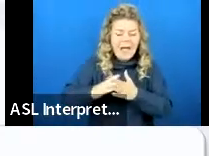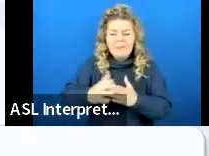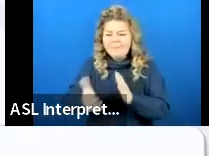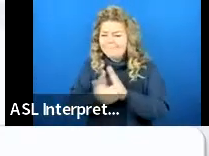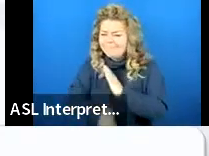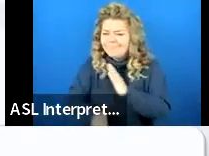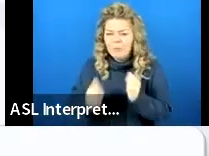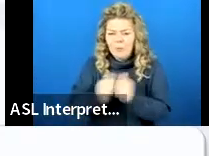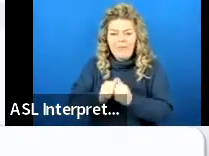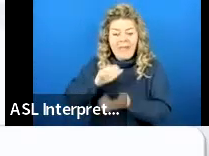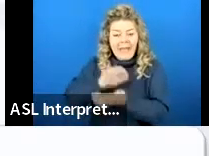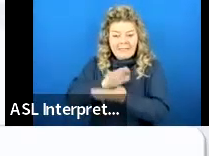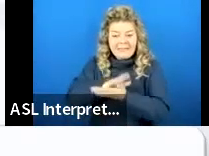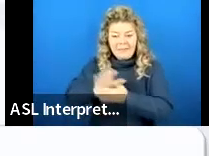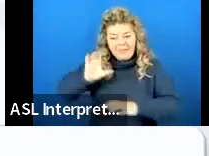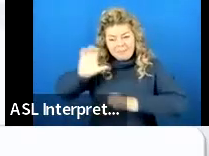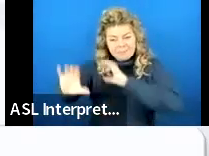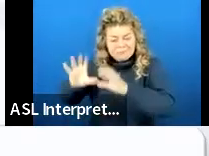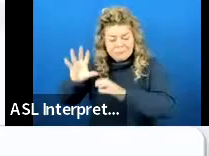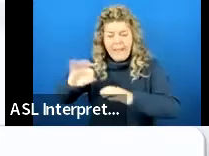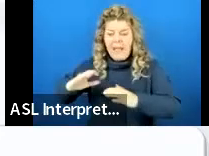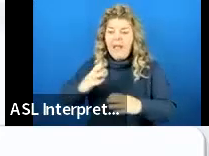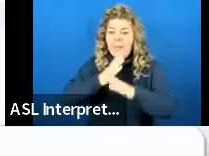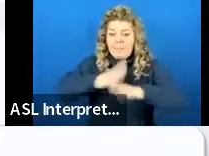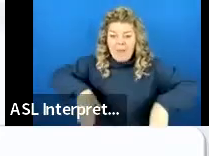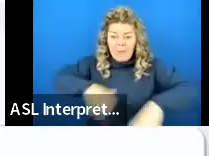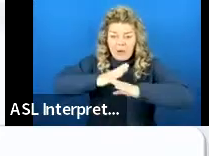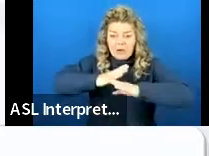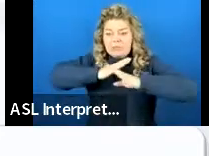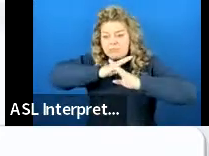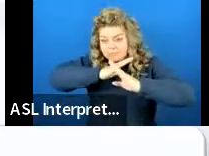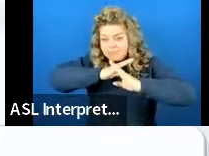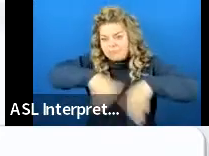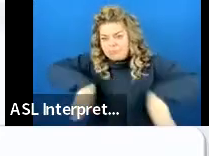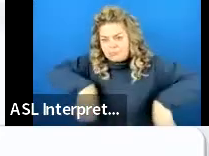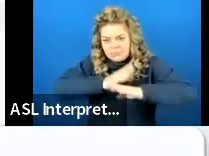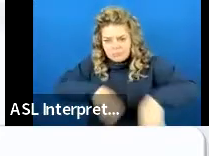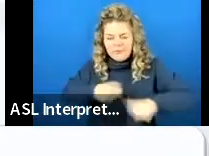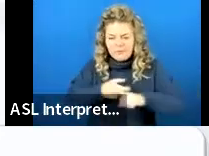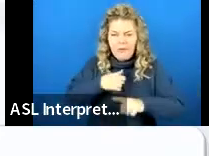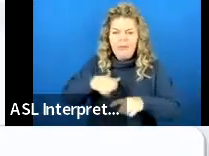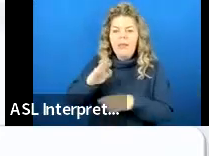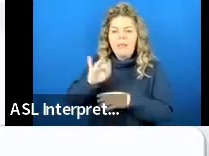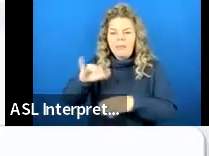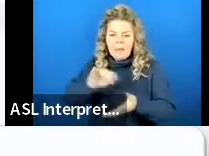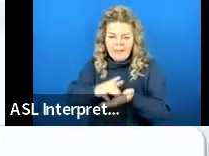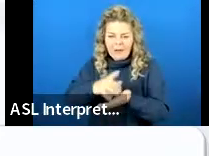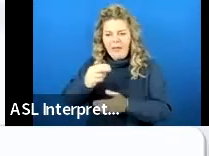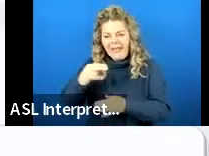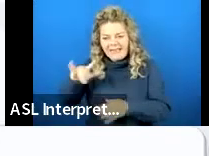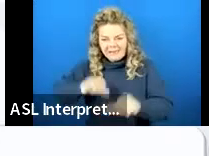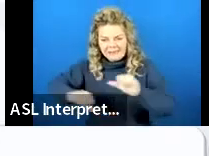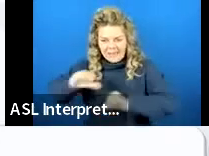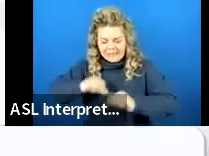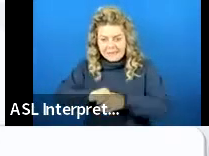and lower barriers to access and success in the biomedical and health sciences. Impact employees evidence-based recruitment processes